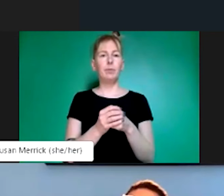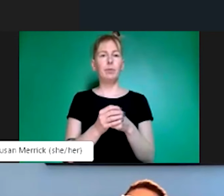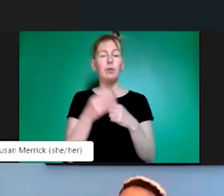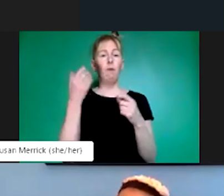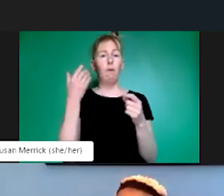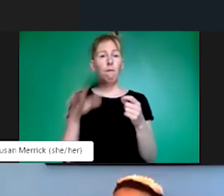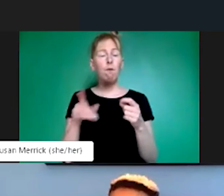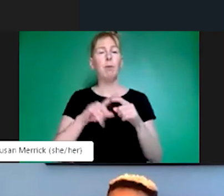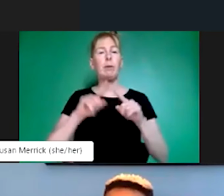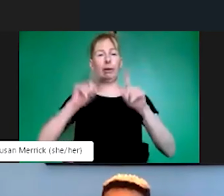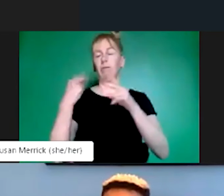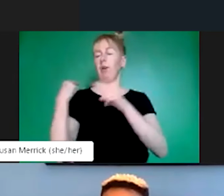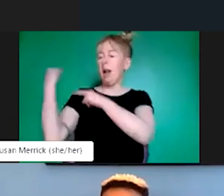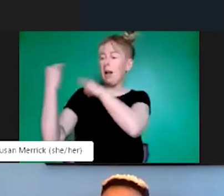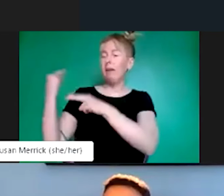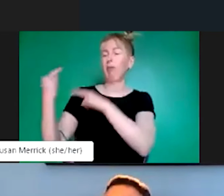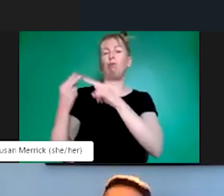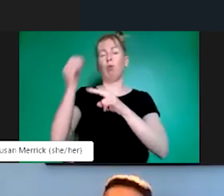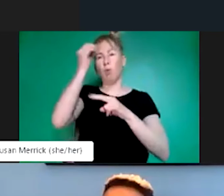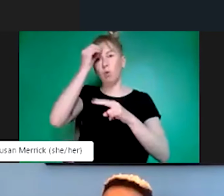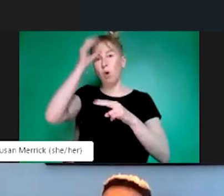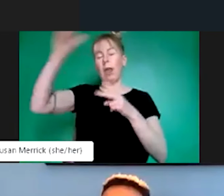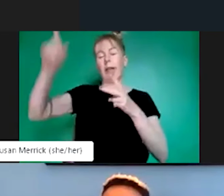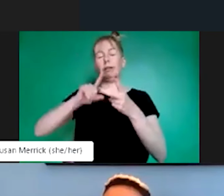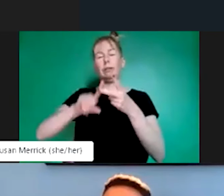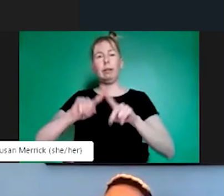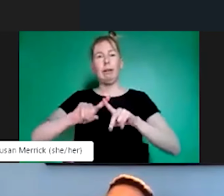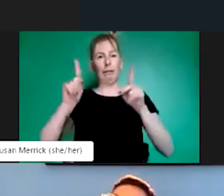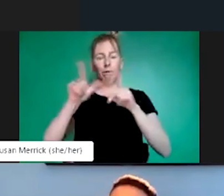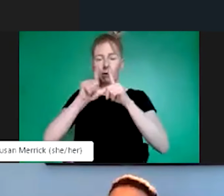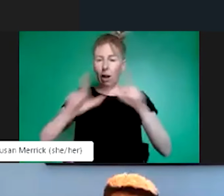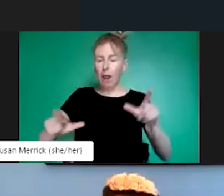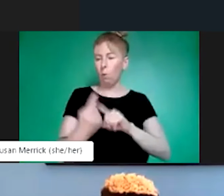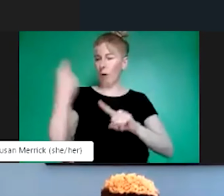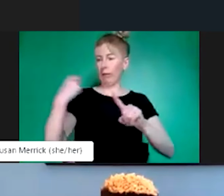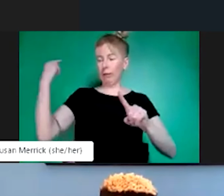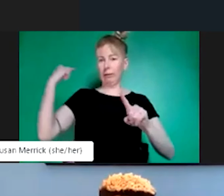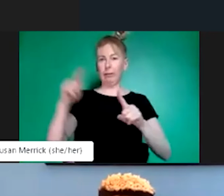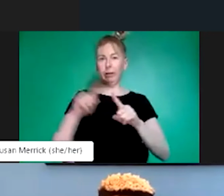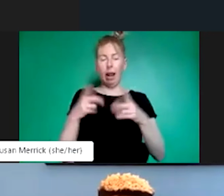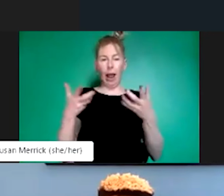and sexual spiritual perspective and use language as, as a way to move through that.